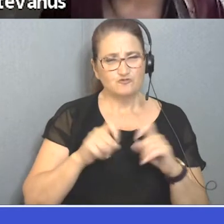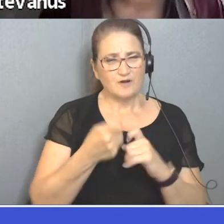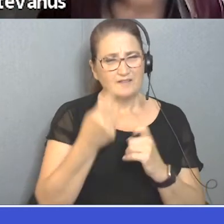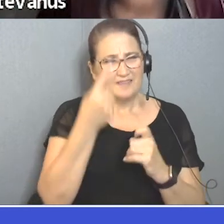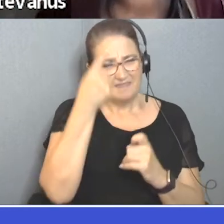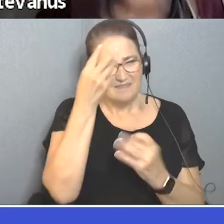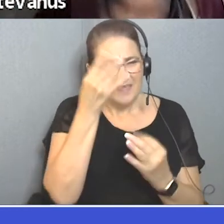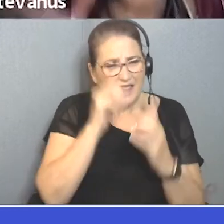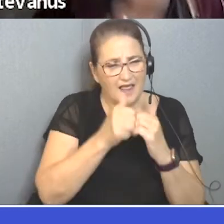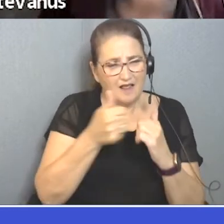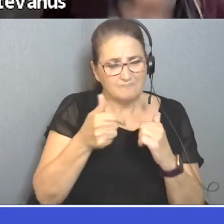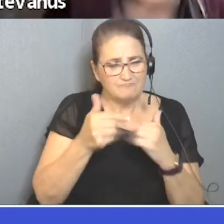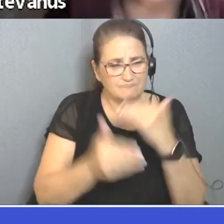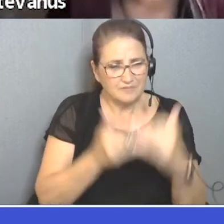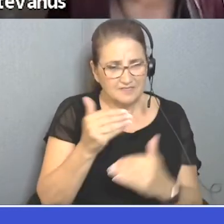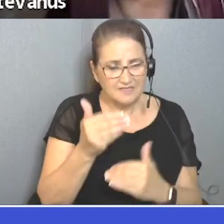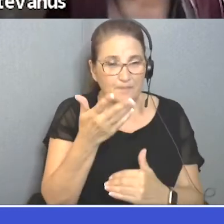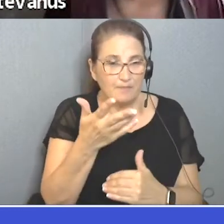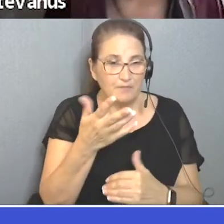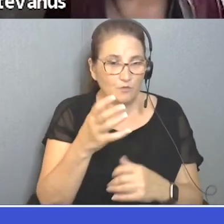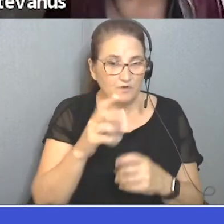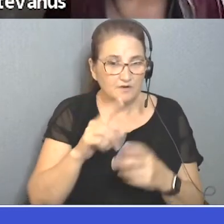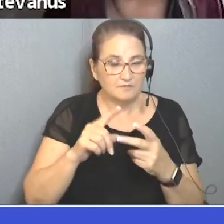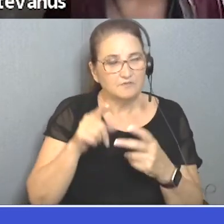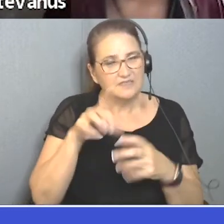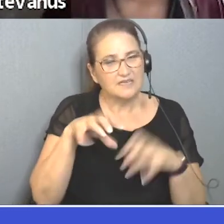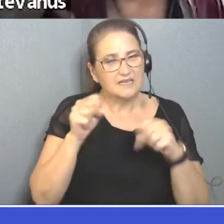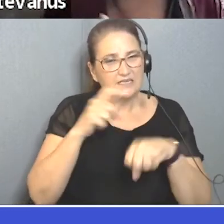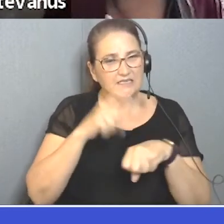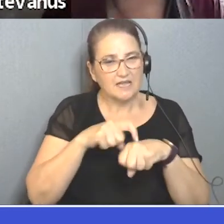You may want to reread your brainstorms and annotate your second van